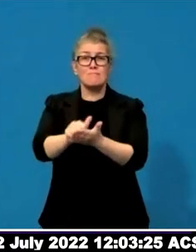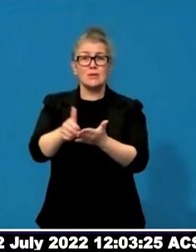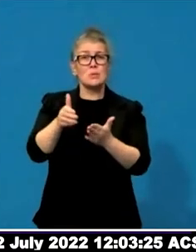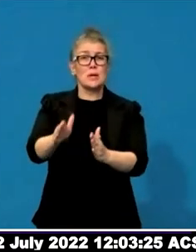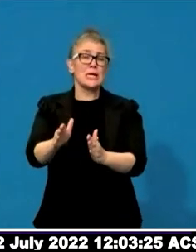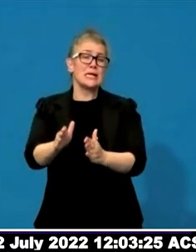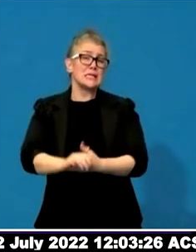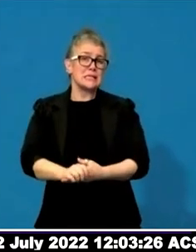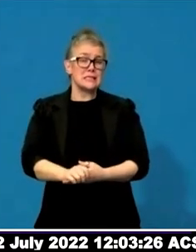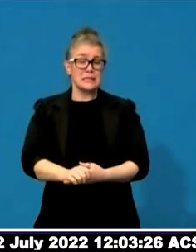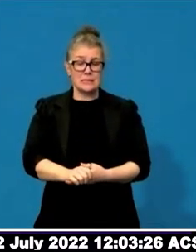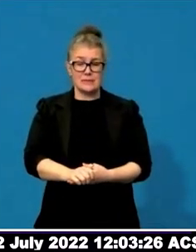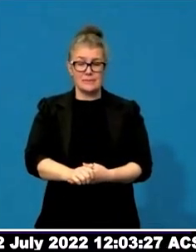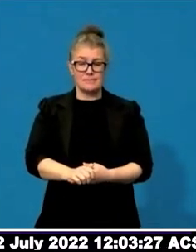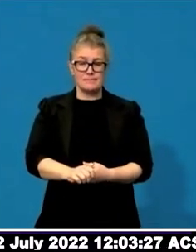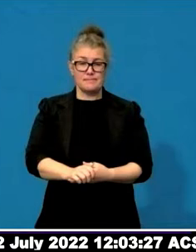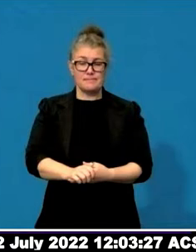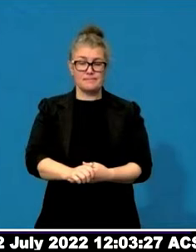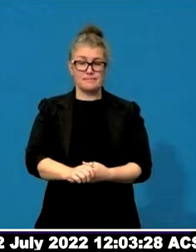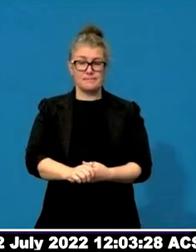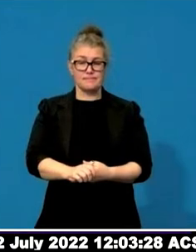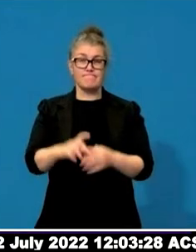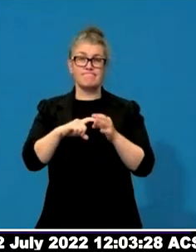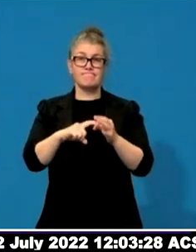And flowing on from that, you made reference in your statement